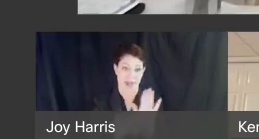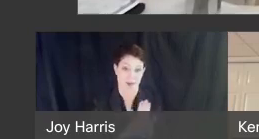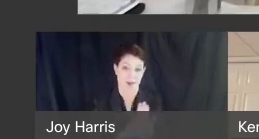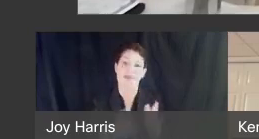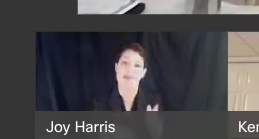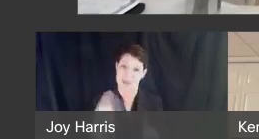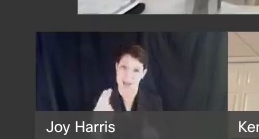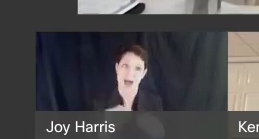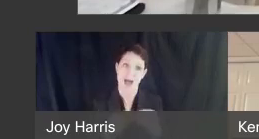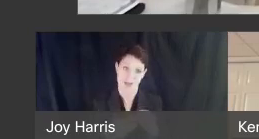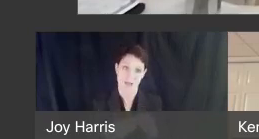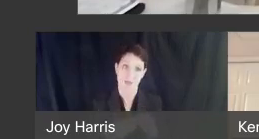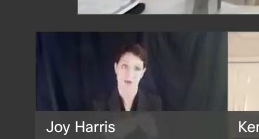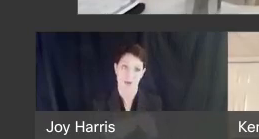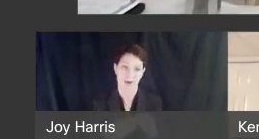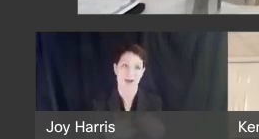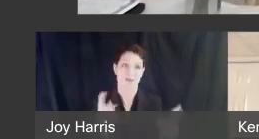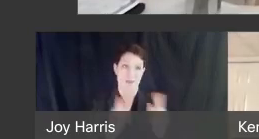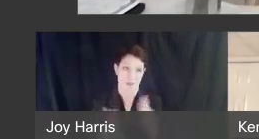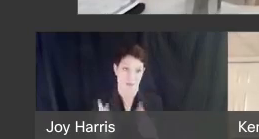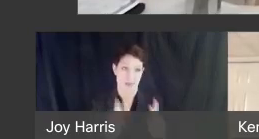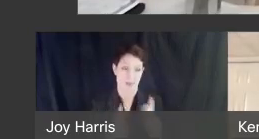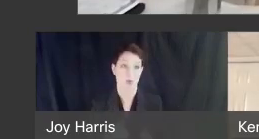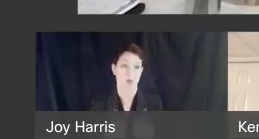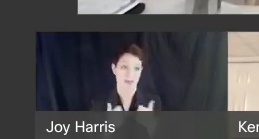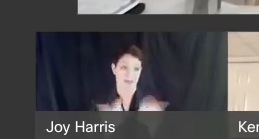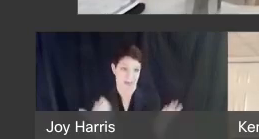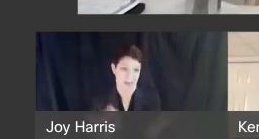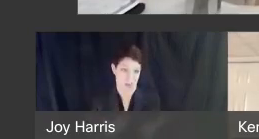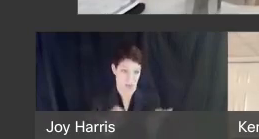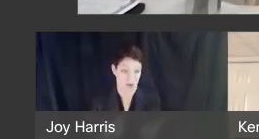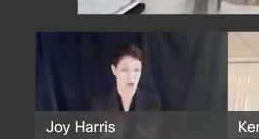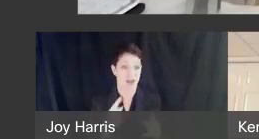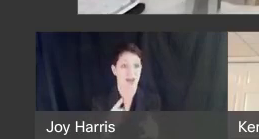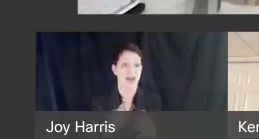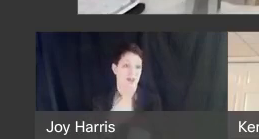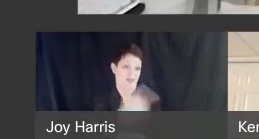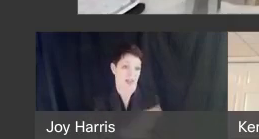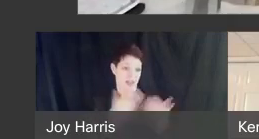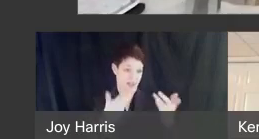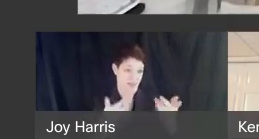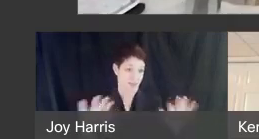proportion of the people who live in Montgomery County and have been vaccinated. We don't know